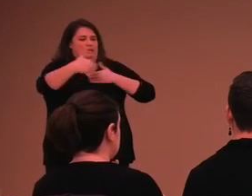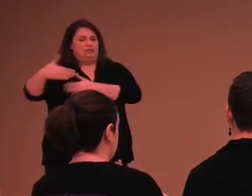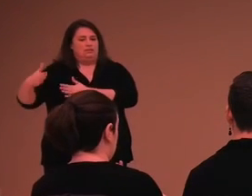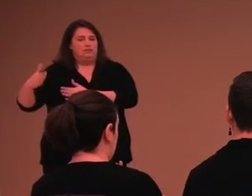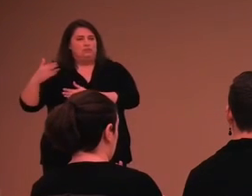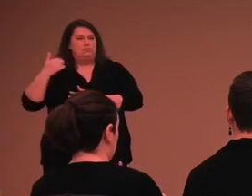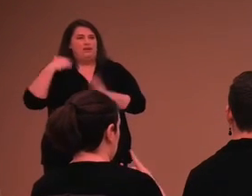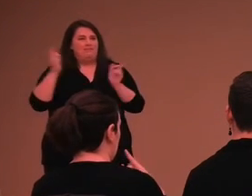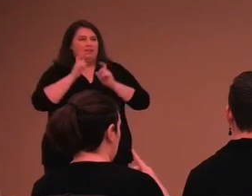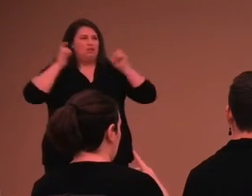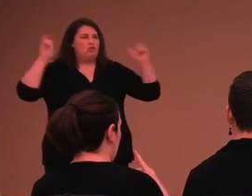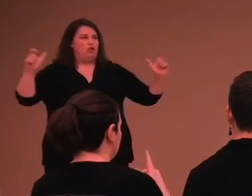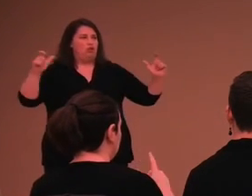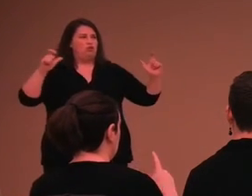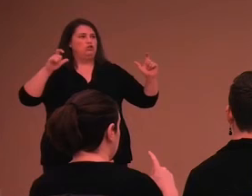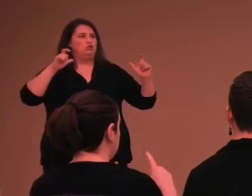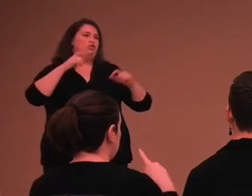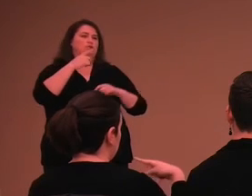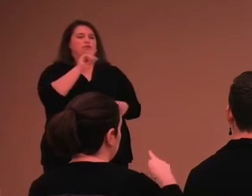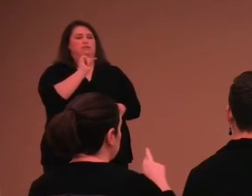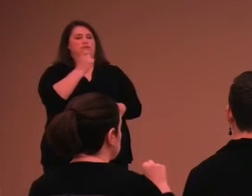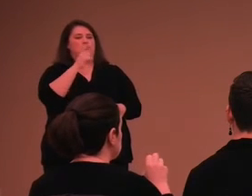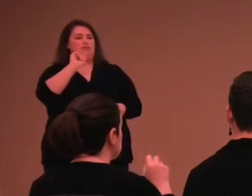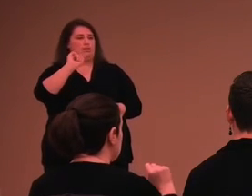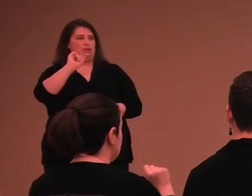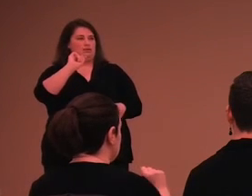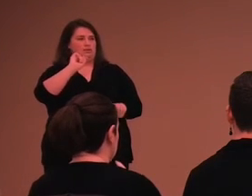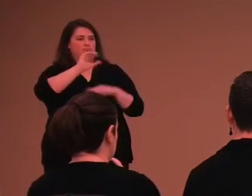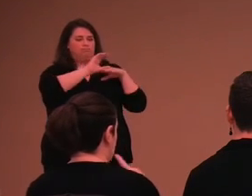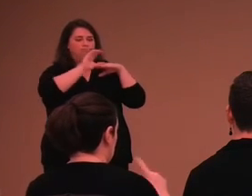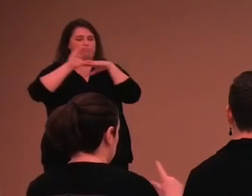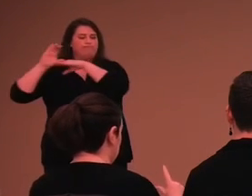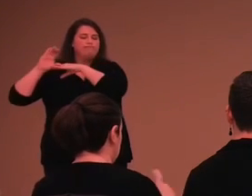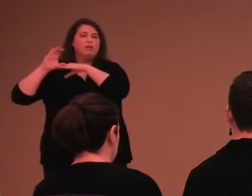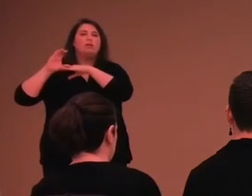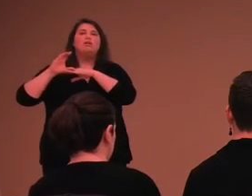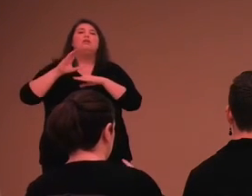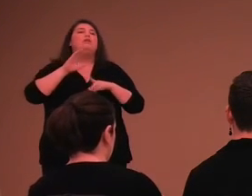enlarged print in large text for the people that want to need to